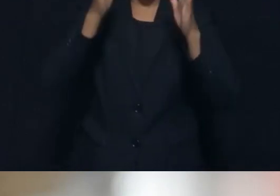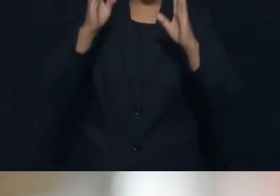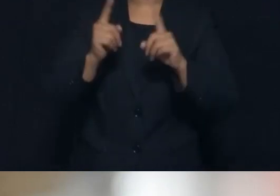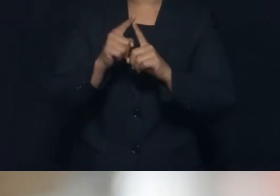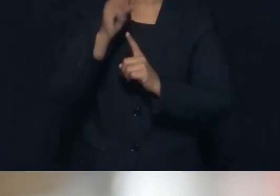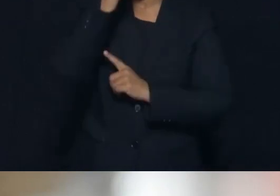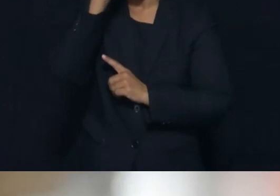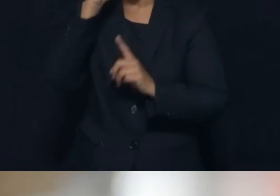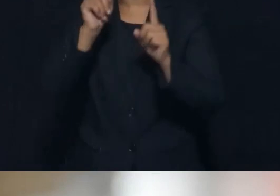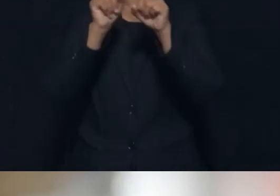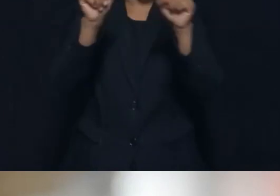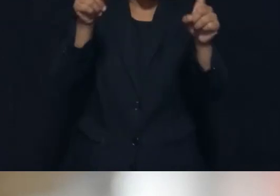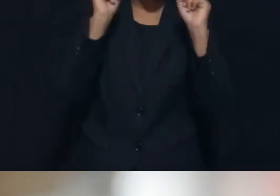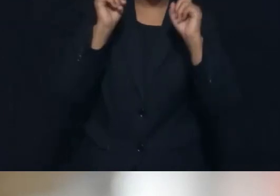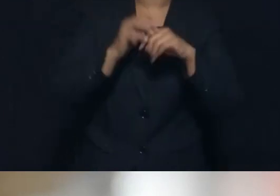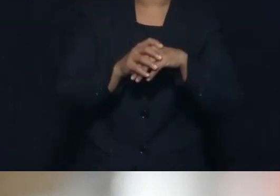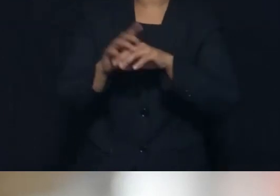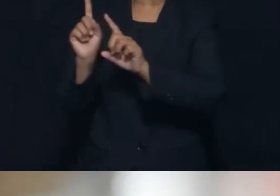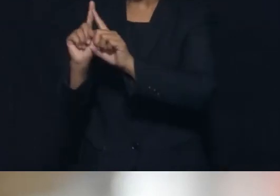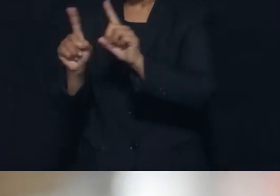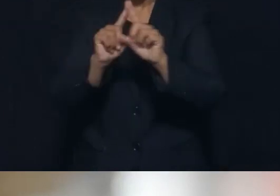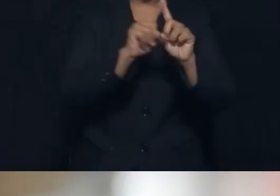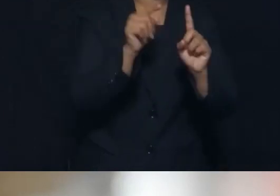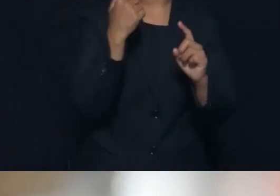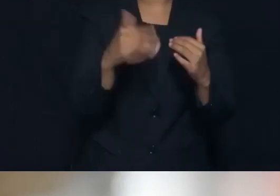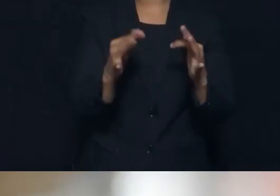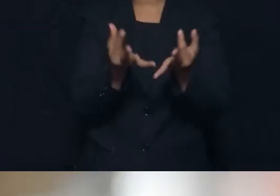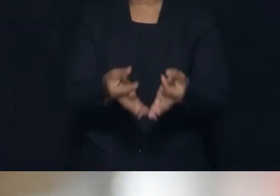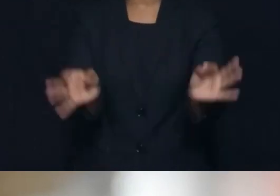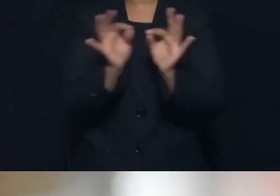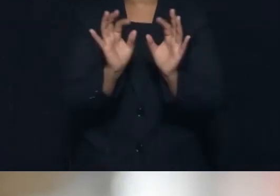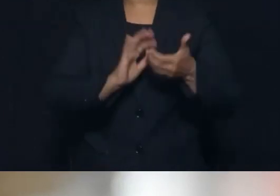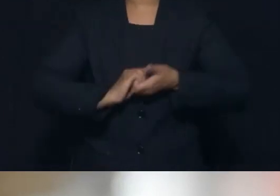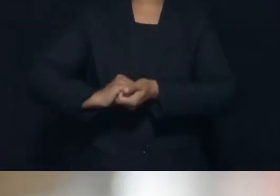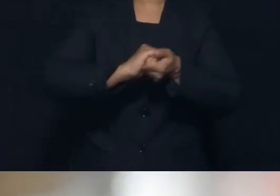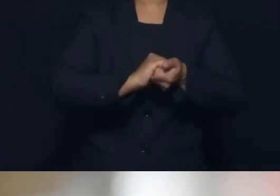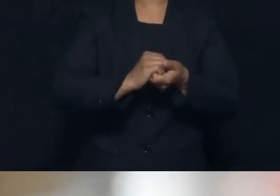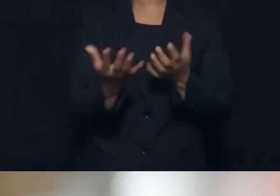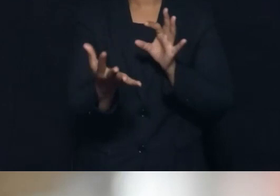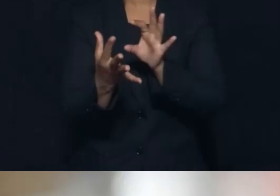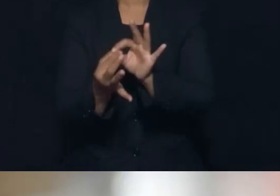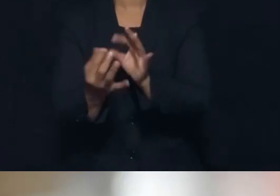Because any website that has a commercial transaction where you can pay, you can buy, will have to be accessible.